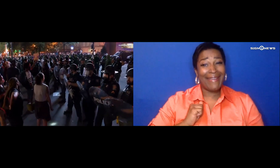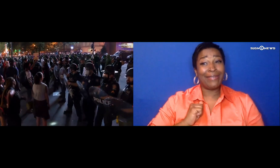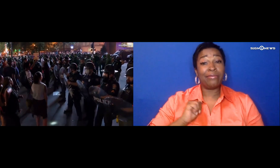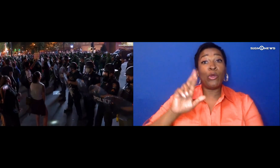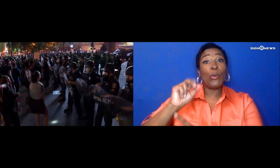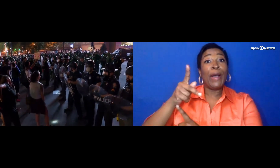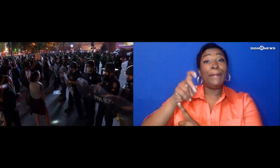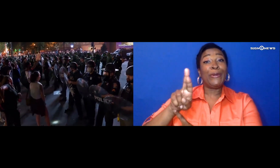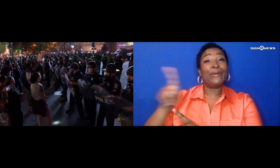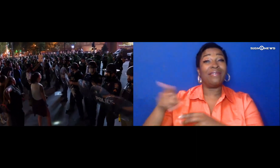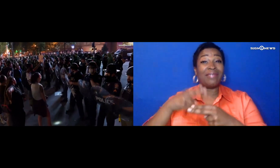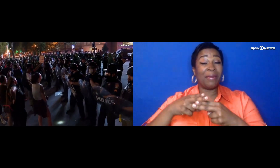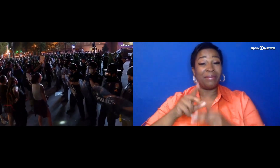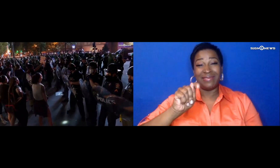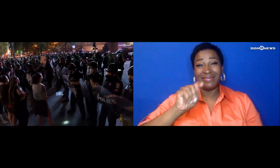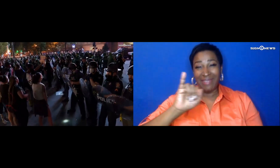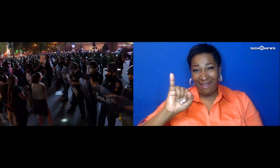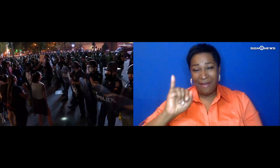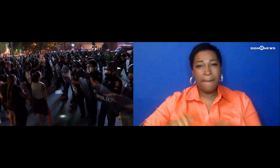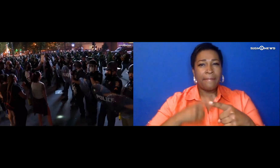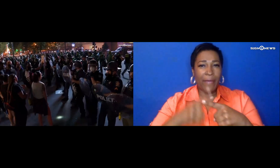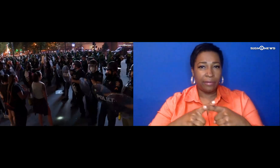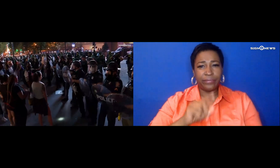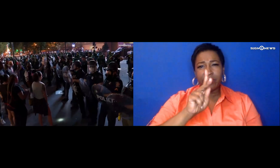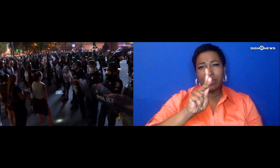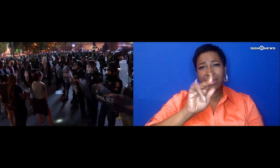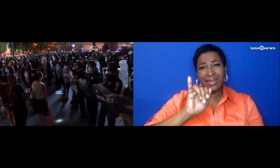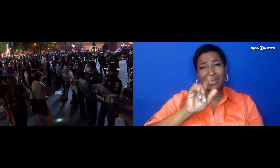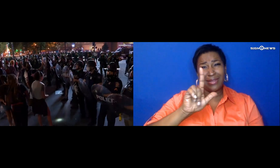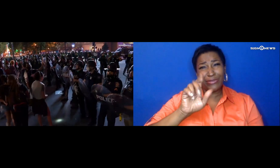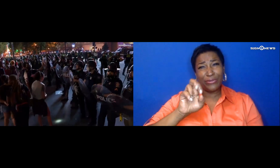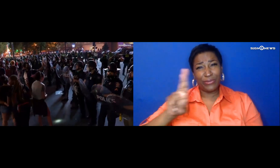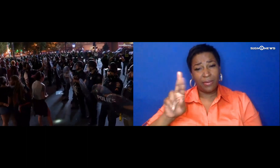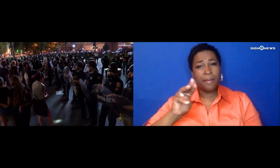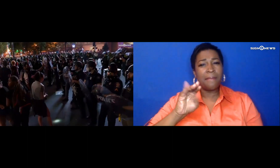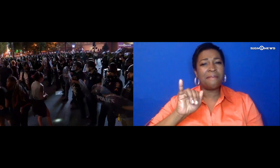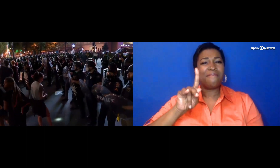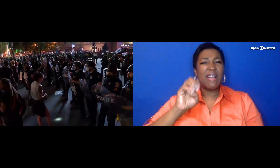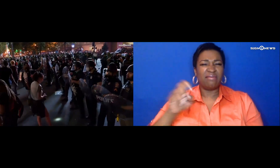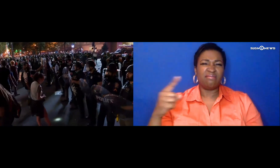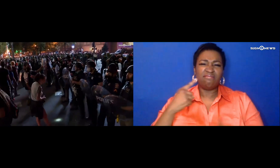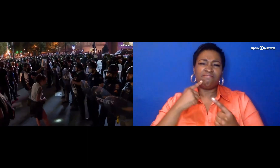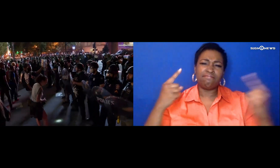Here in Atlanta rappers TI and Killer Mike and civil rights activist Rev. Bernice King